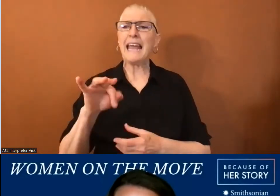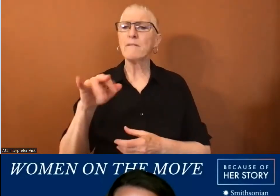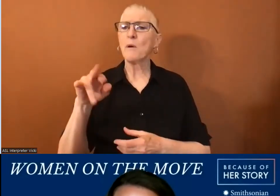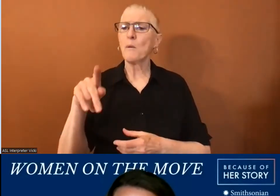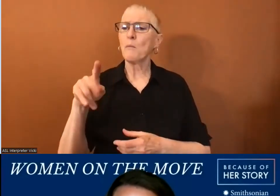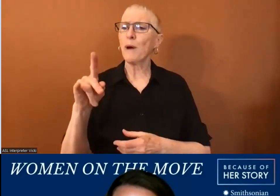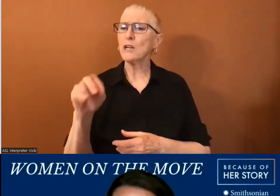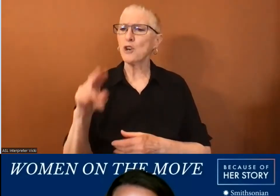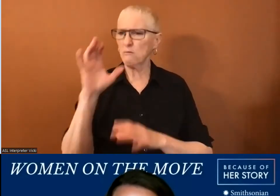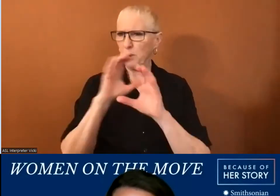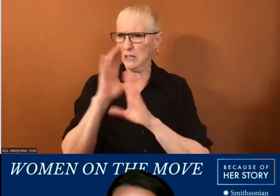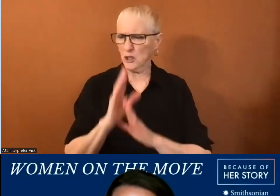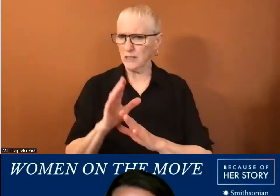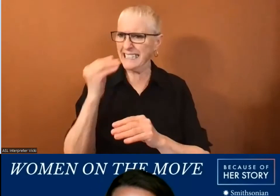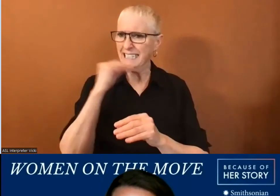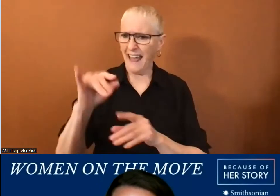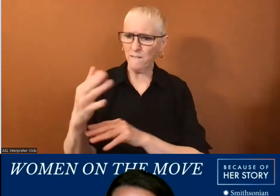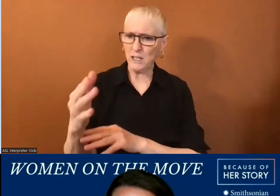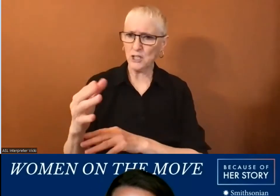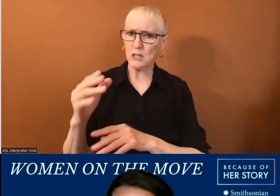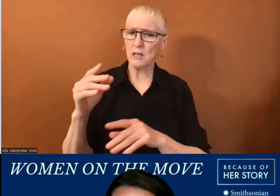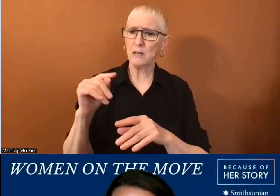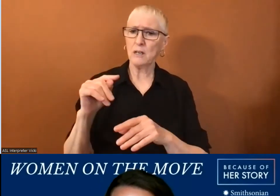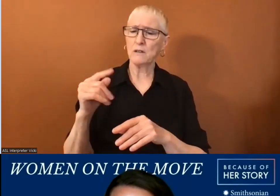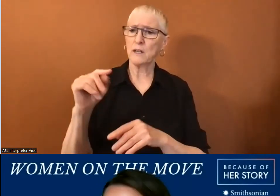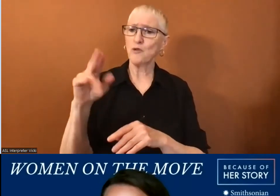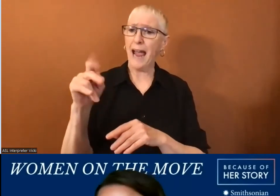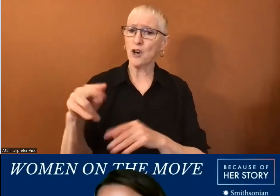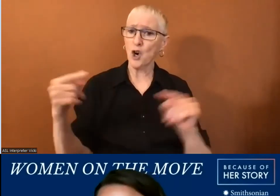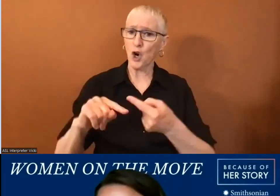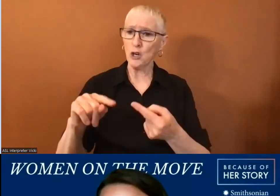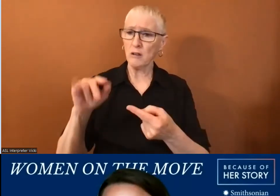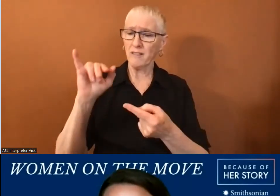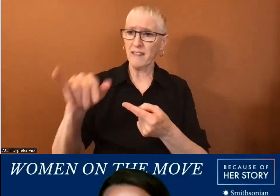the fish that's been tagged, does that tracker hurt the predator in any way? >>Kim: Nope. Uh, they're